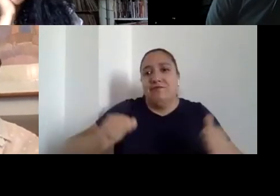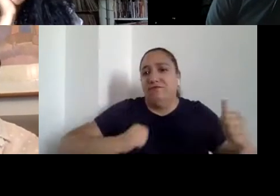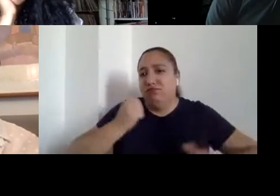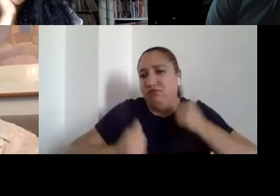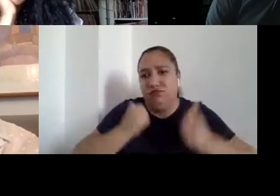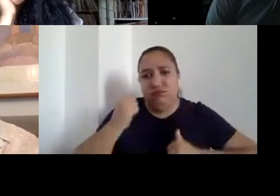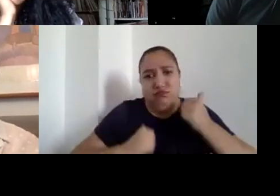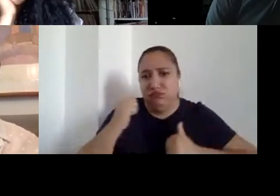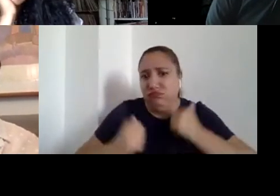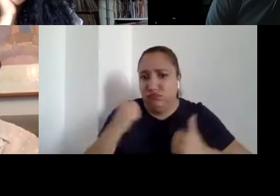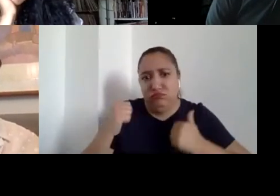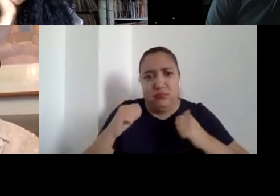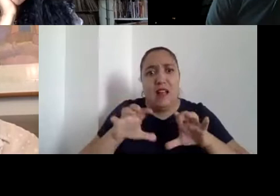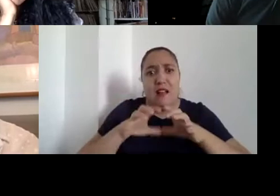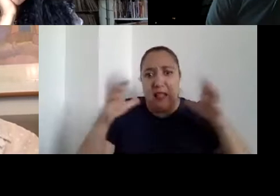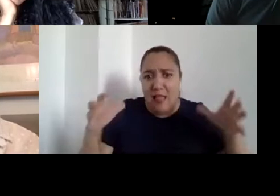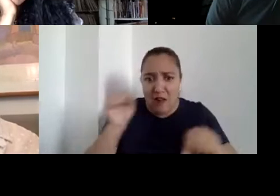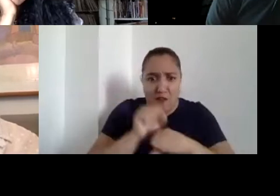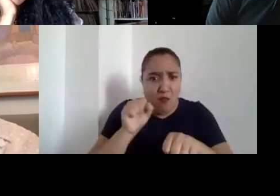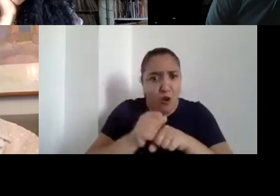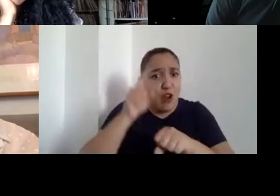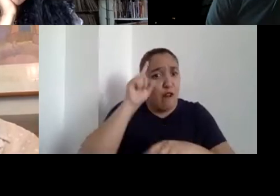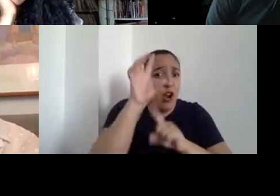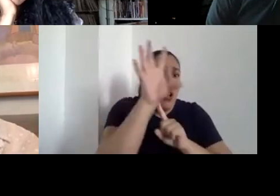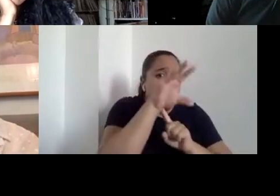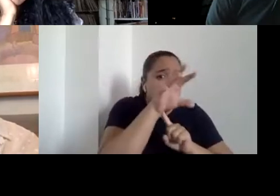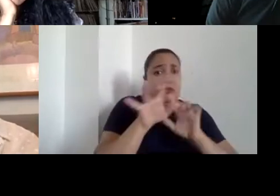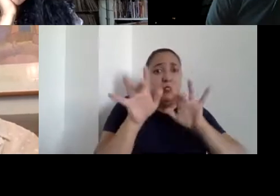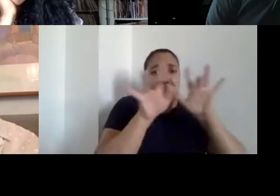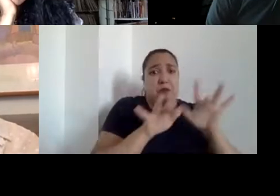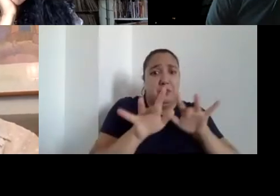super important work and one benefit of this COVID moment is it reminded